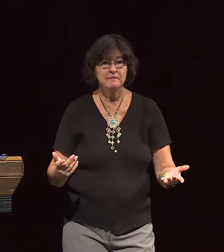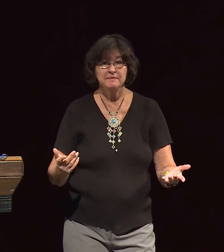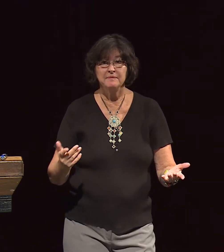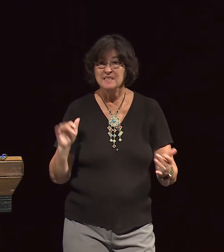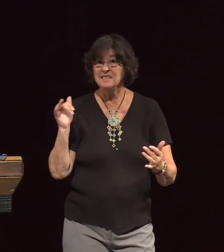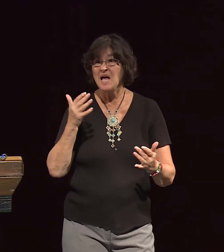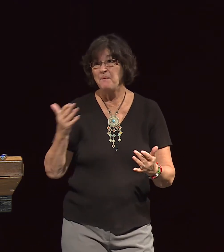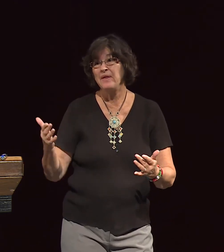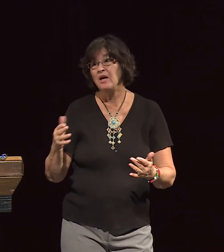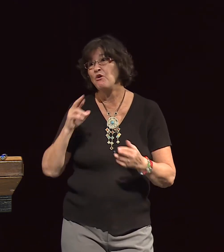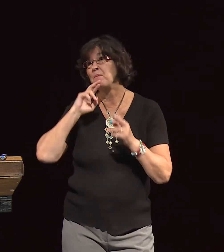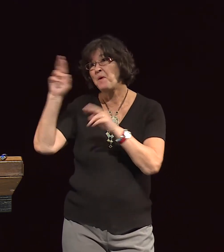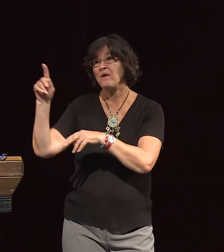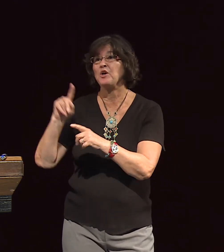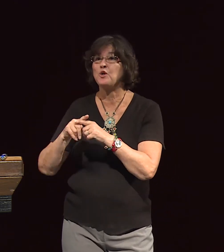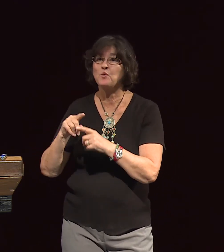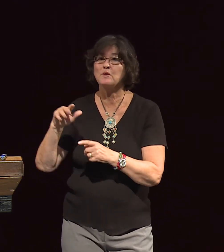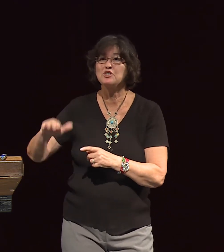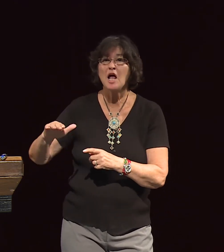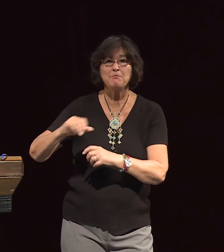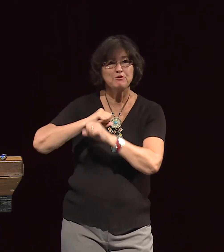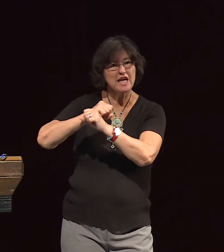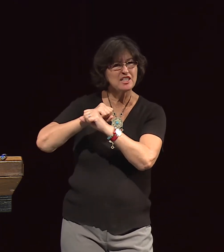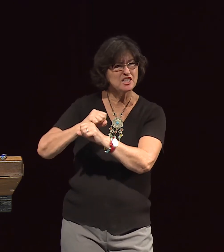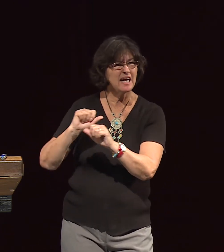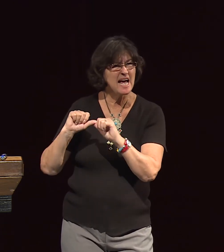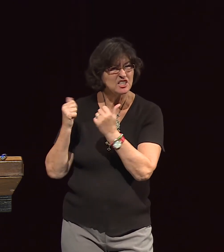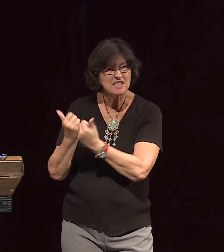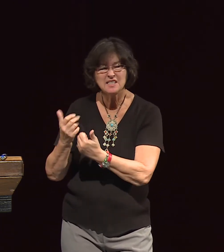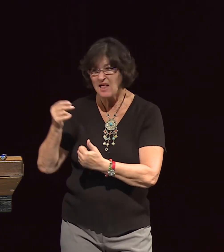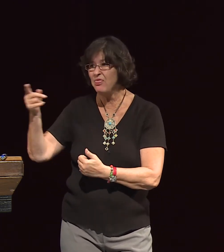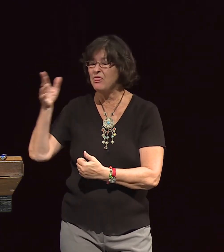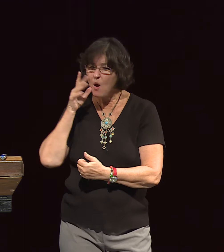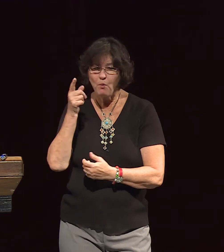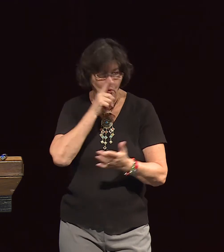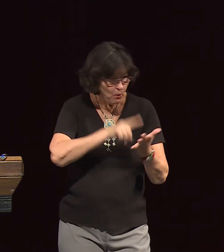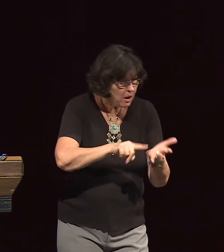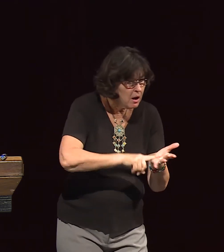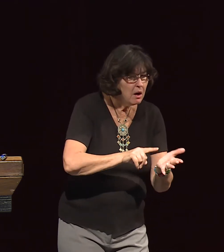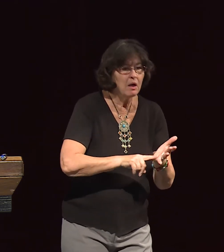if the families aren't providing food and care to the child?